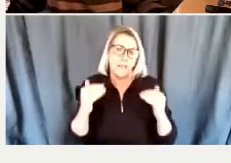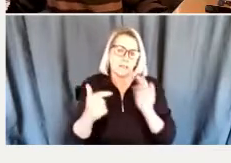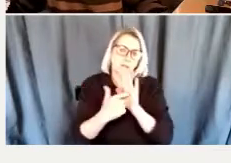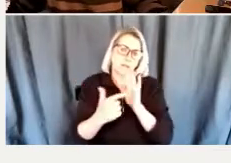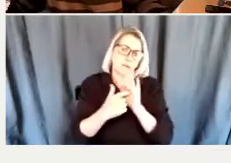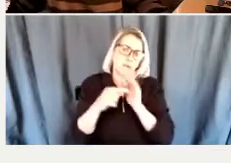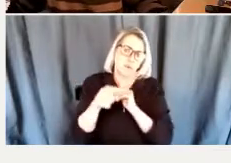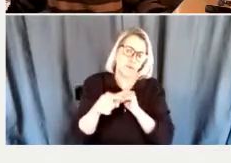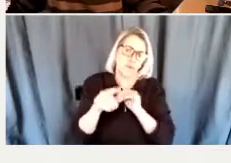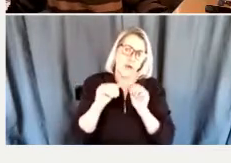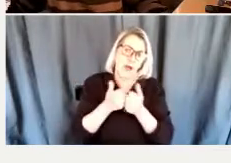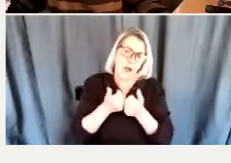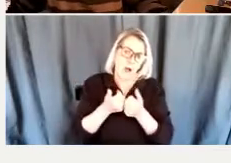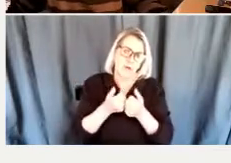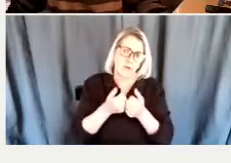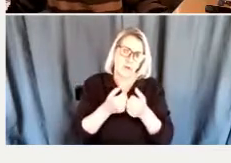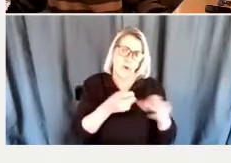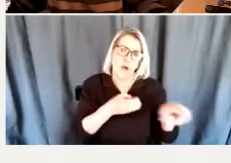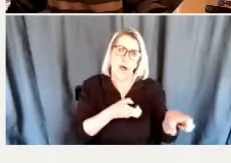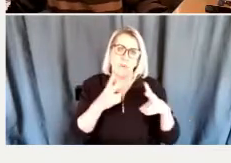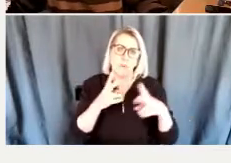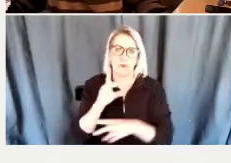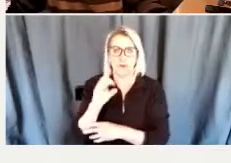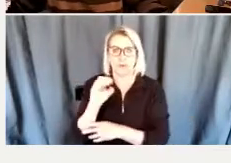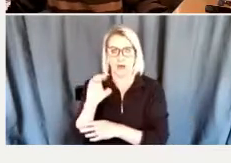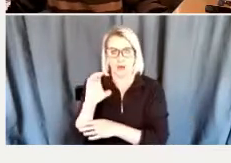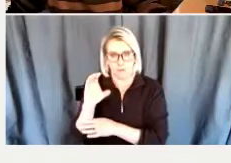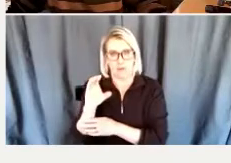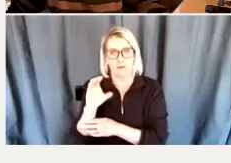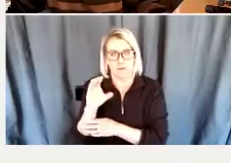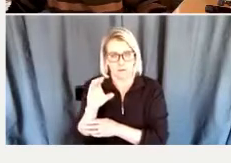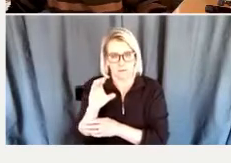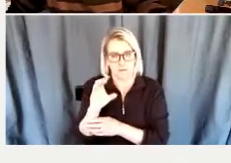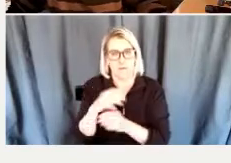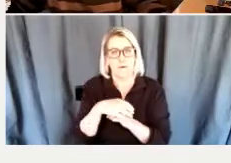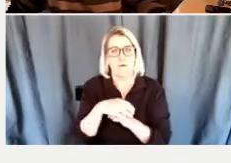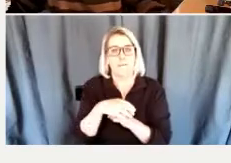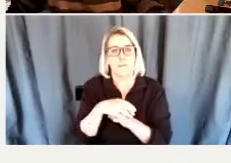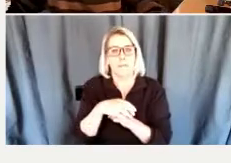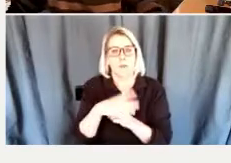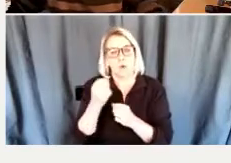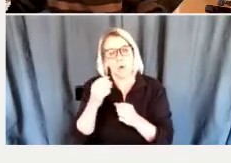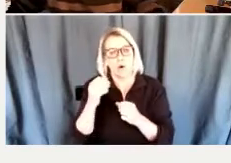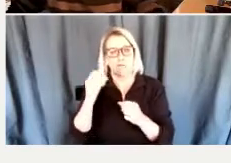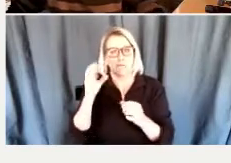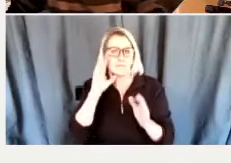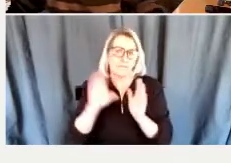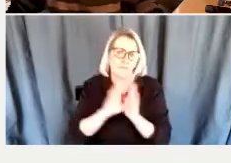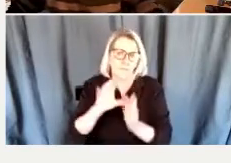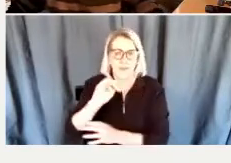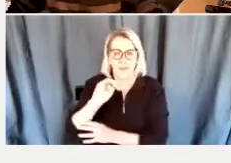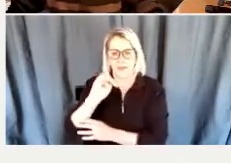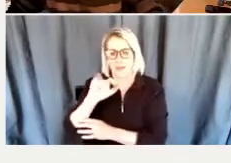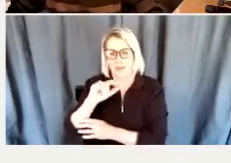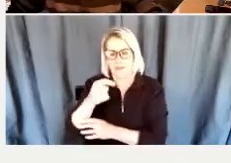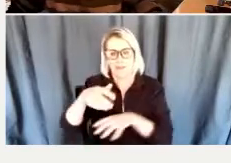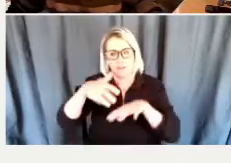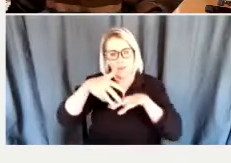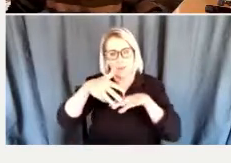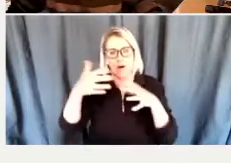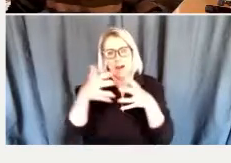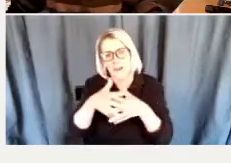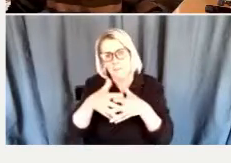to upload a document, or images, and embed a link. I'm sorry Nathan, was there any other